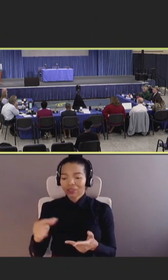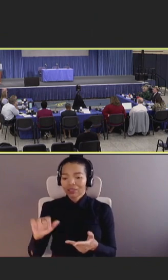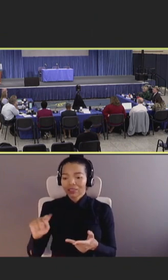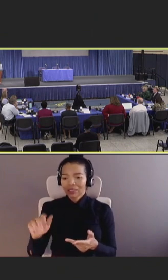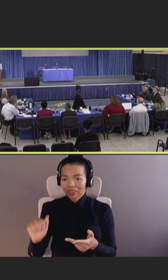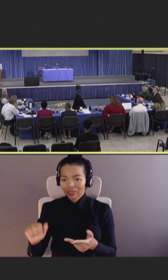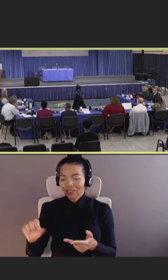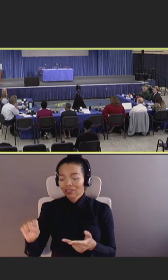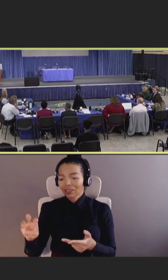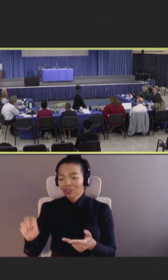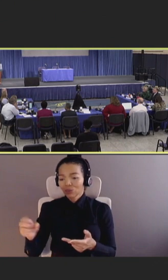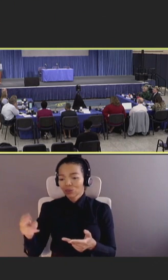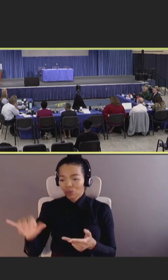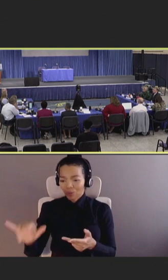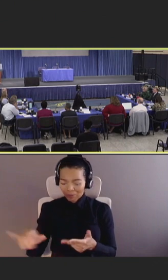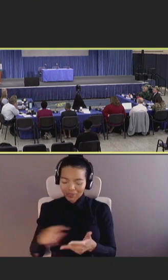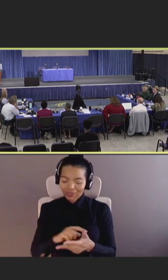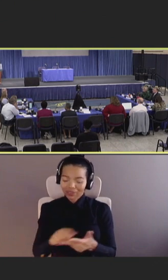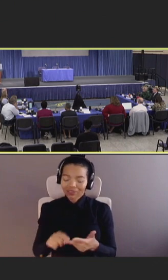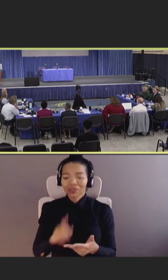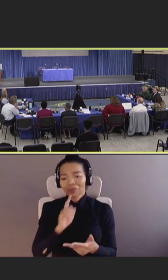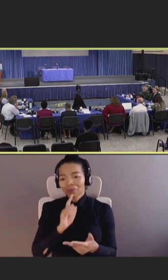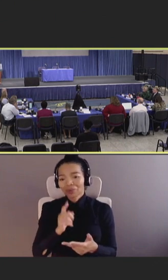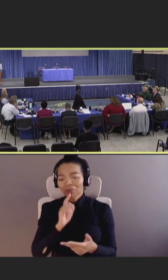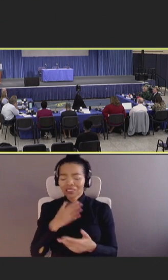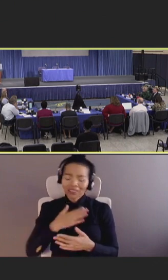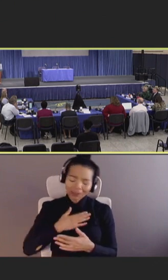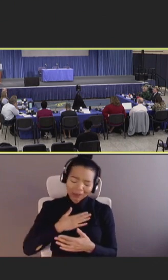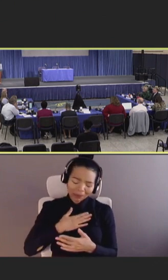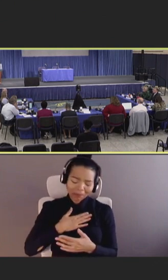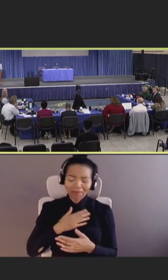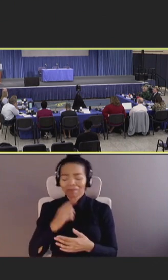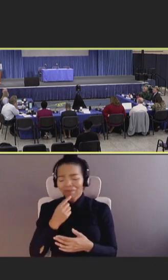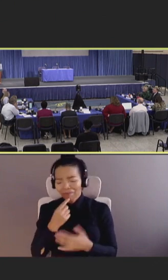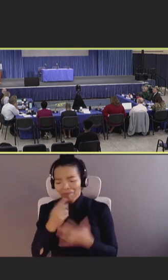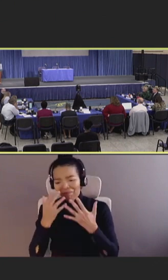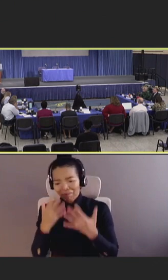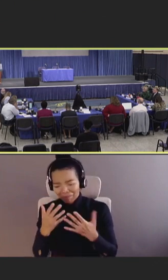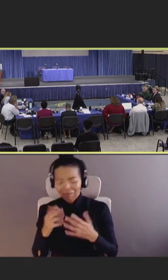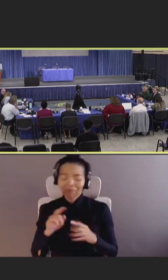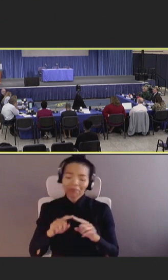It is a bittersweet moment for me to say thank you and goodbye to Dr. Bob Hopkins who